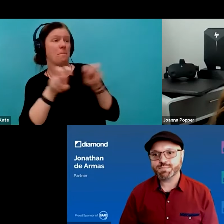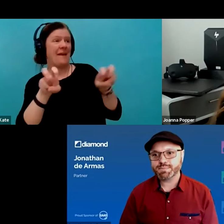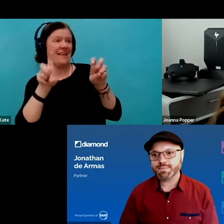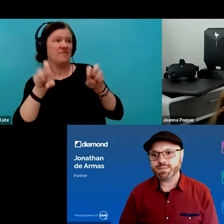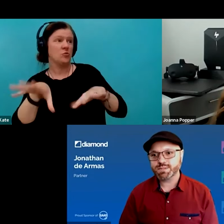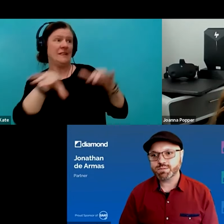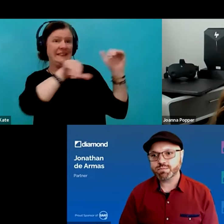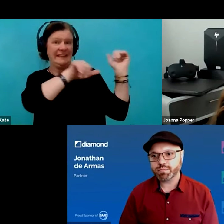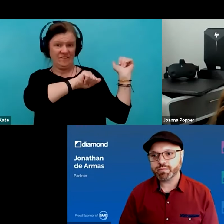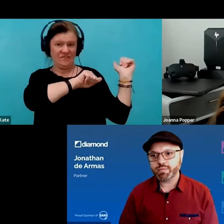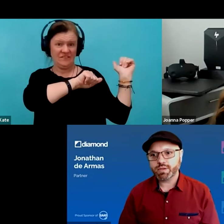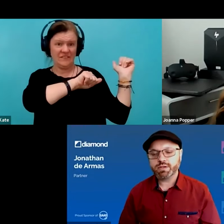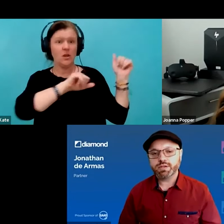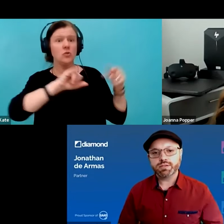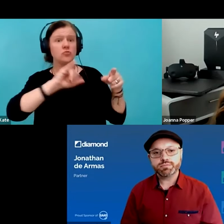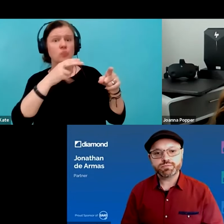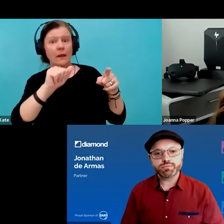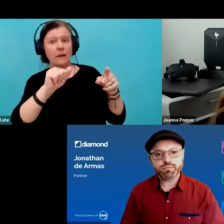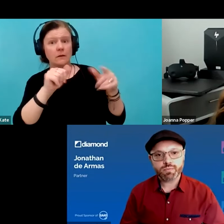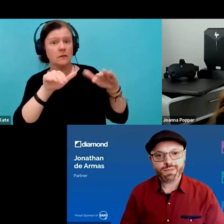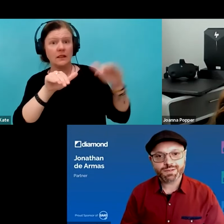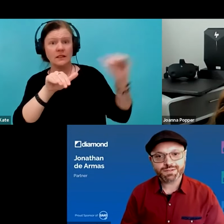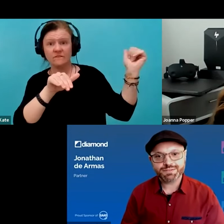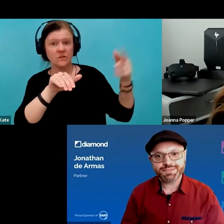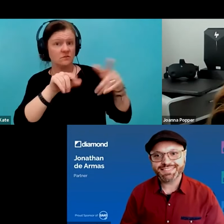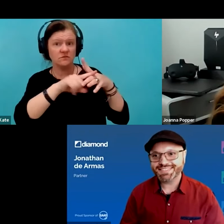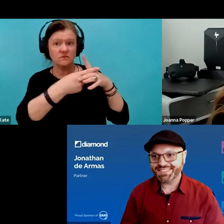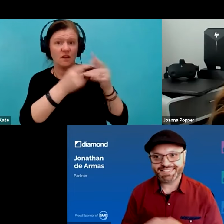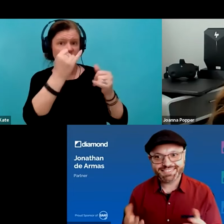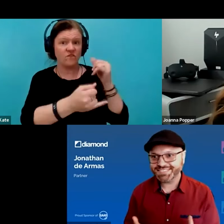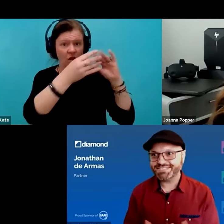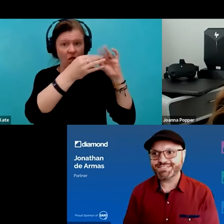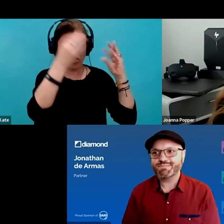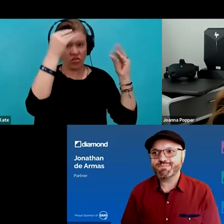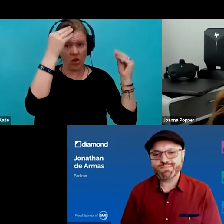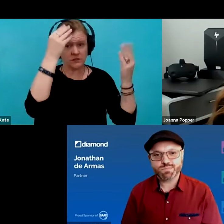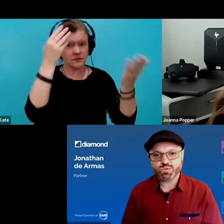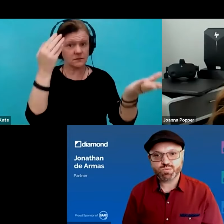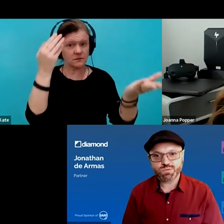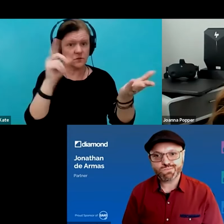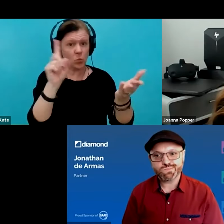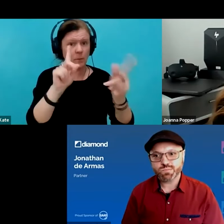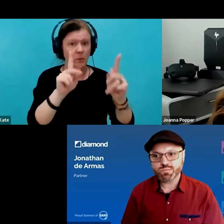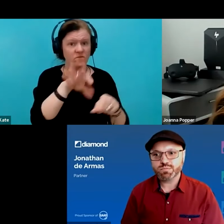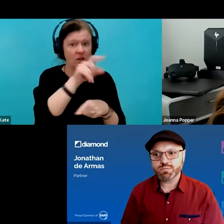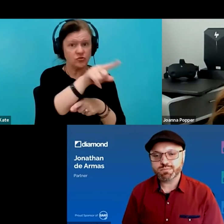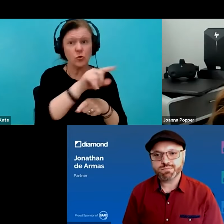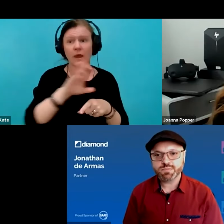jump. Joanna If you want to start first, just kind of final thoughts and potentially where people can follow you and then Christina, you'll be up next.